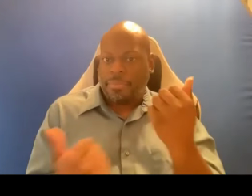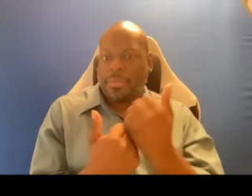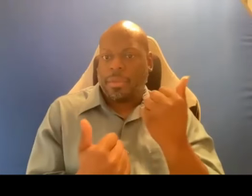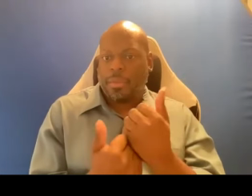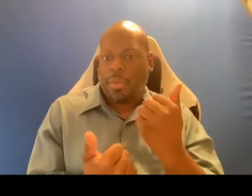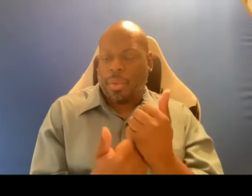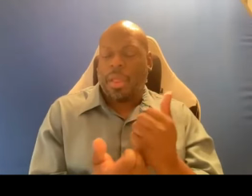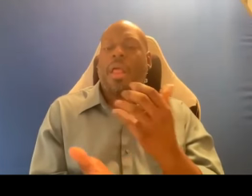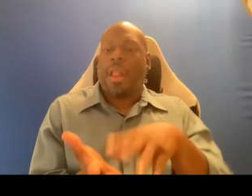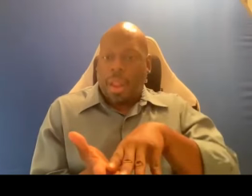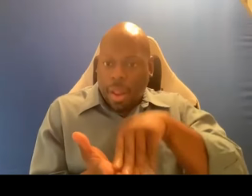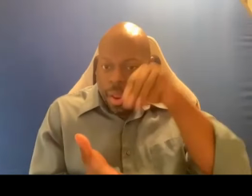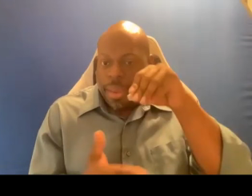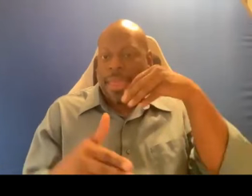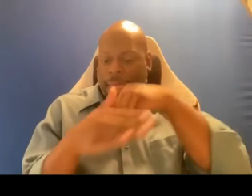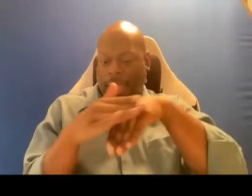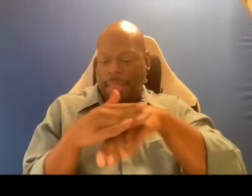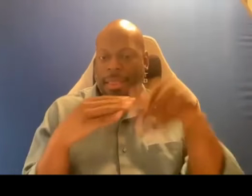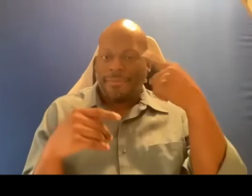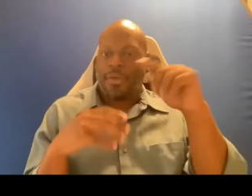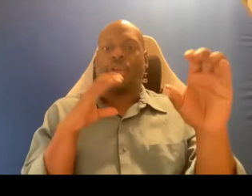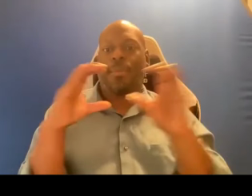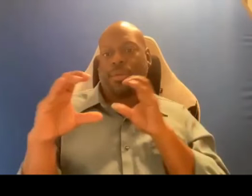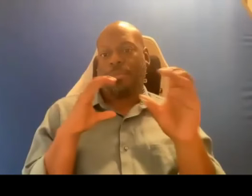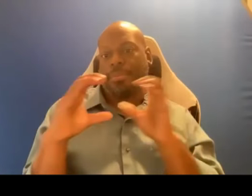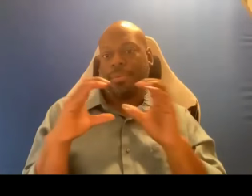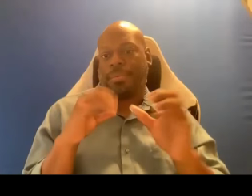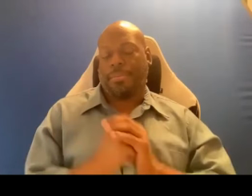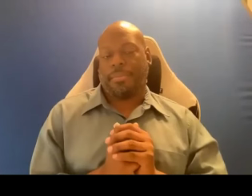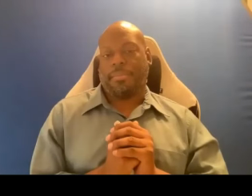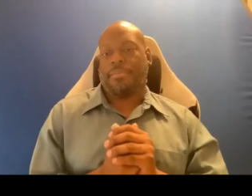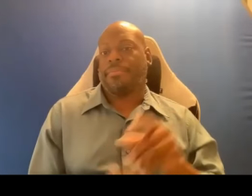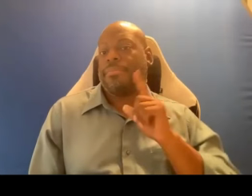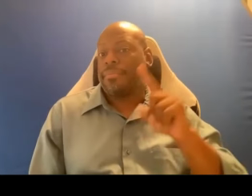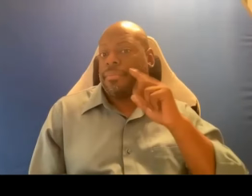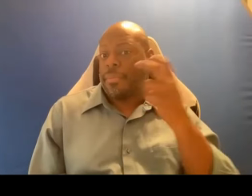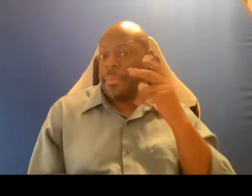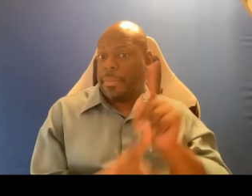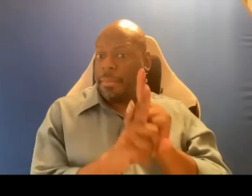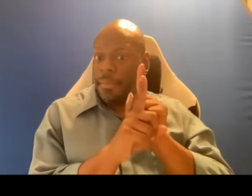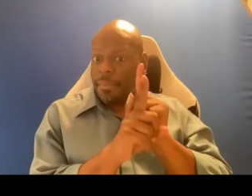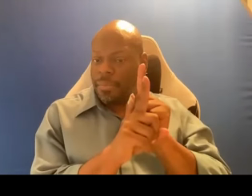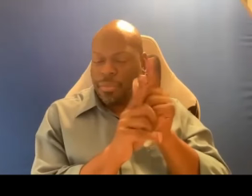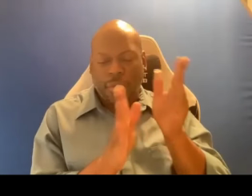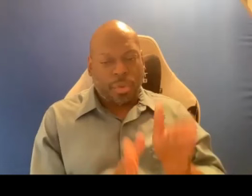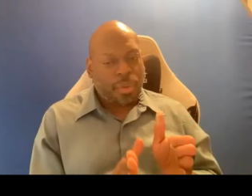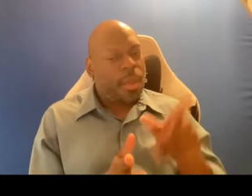and access to communication. DeafBlind Interveners must learn the highly individualized communication